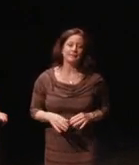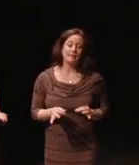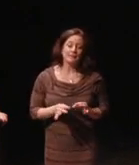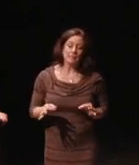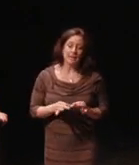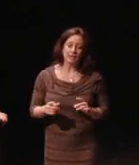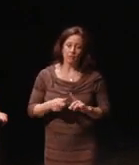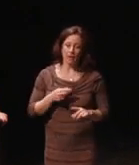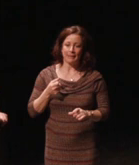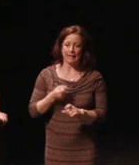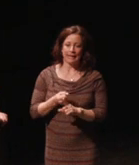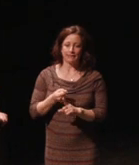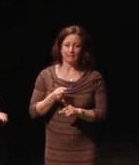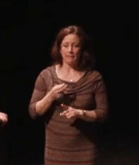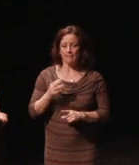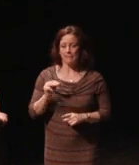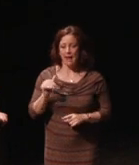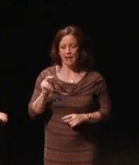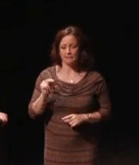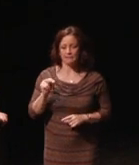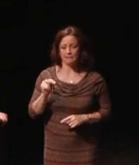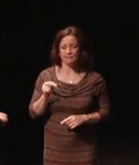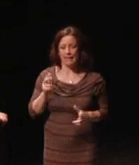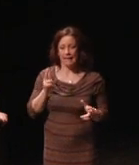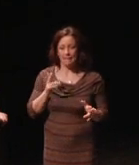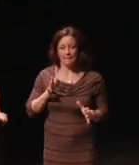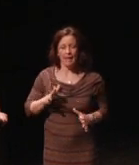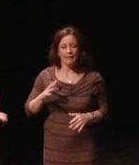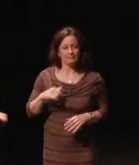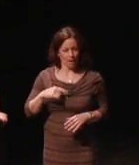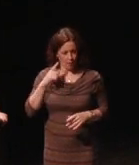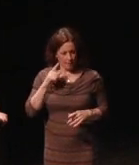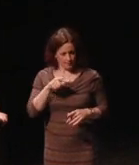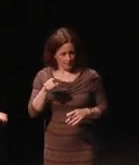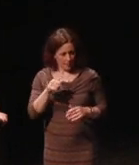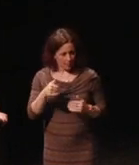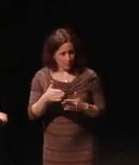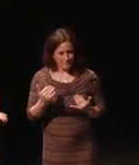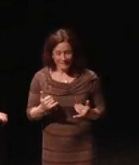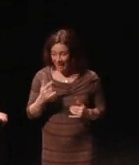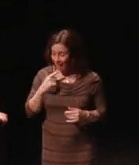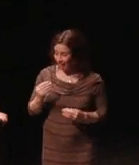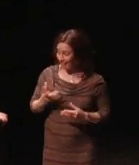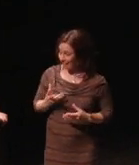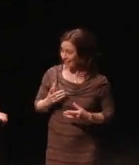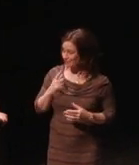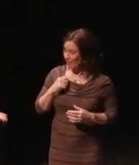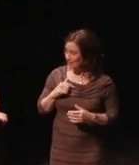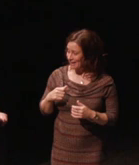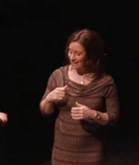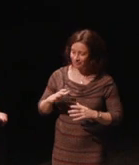Hitman and I actually found out by this by someone in the room today saying that it made their day upon hearing about this. It made my day as well.